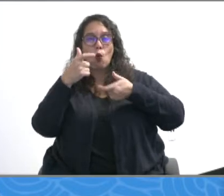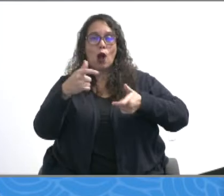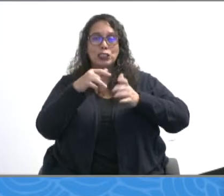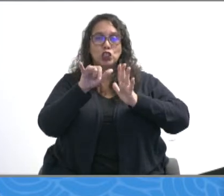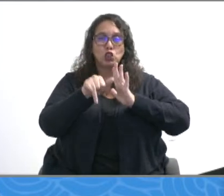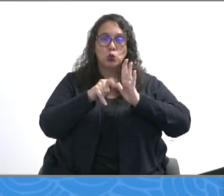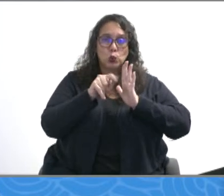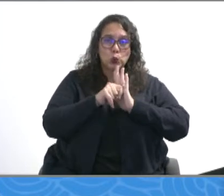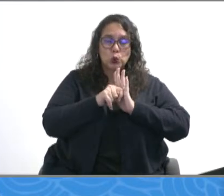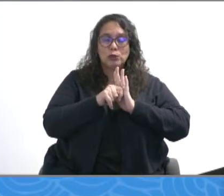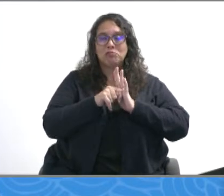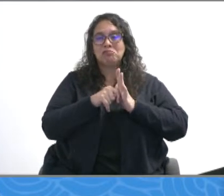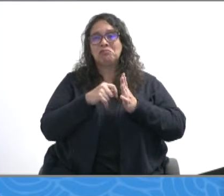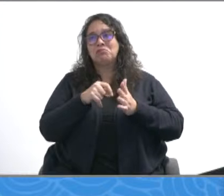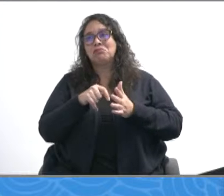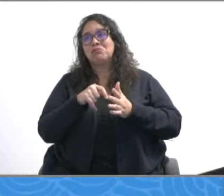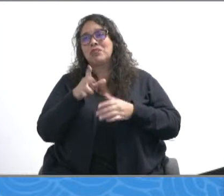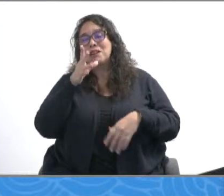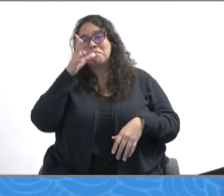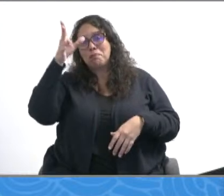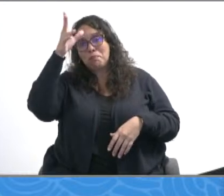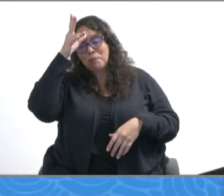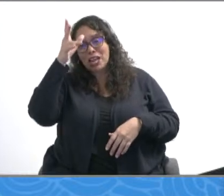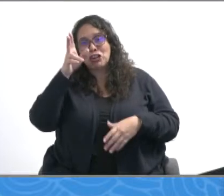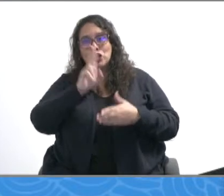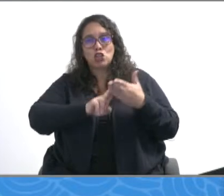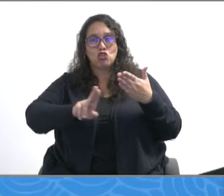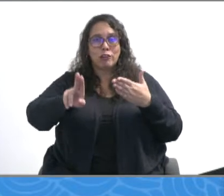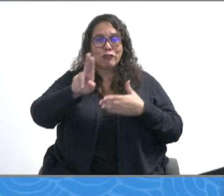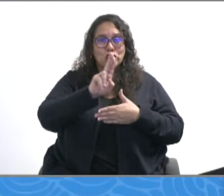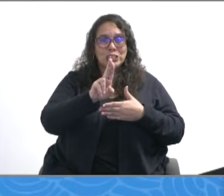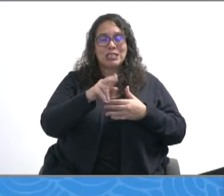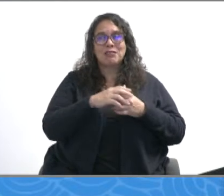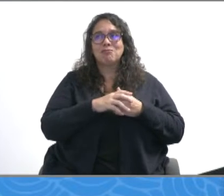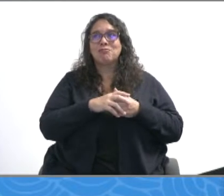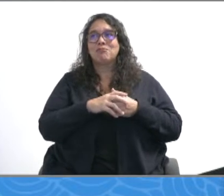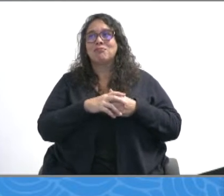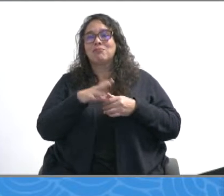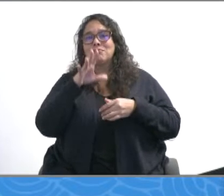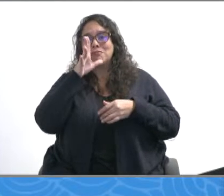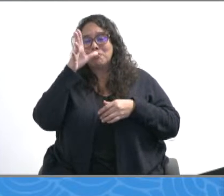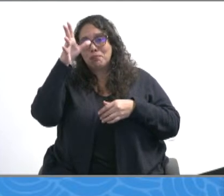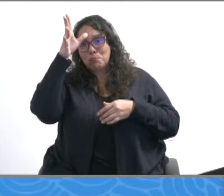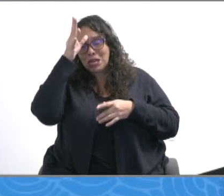during a Parent University session, a parent connection session with Dr. Baker,